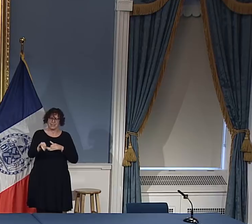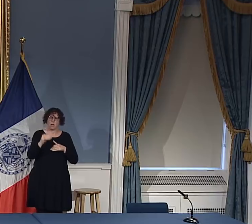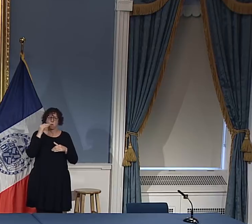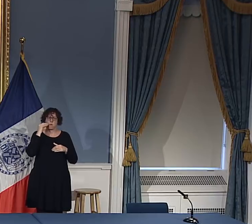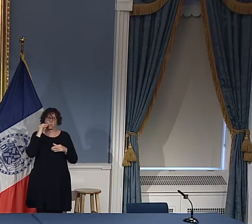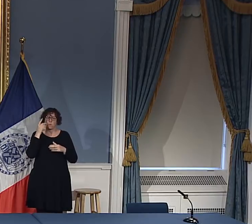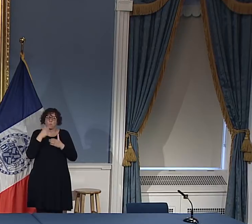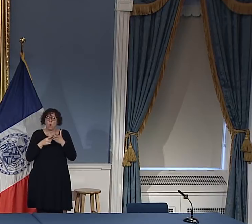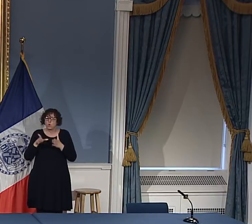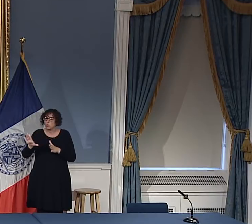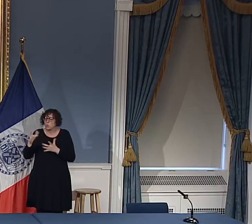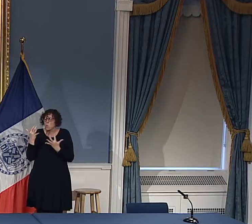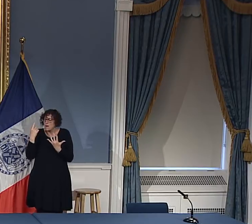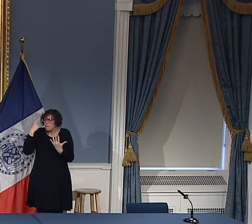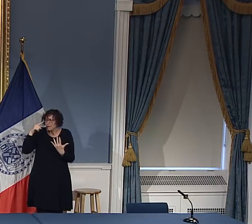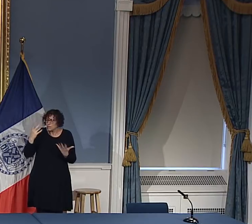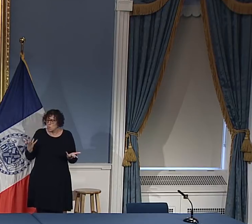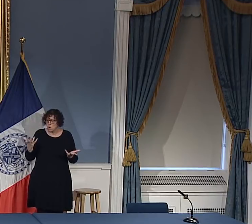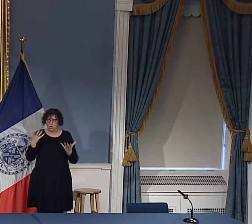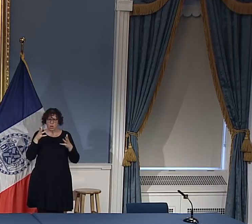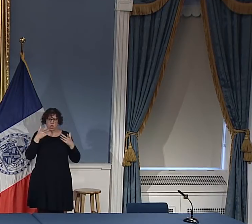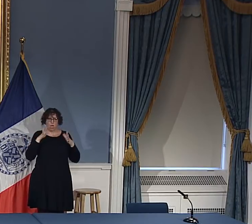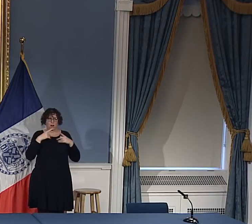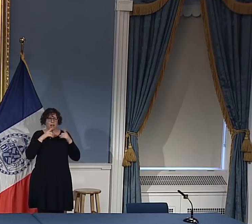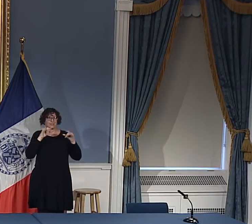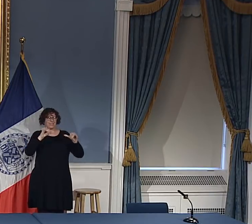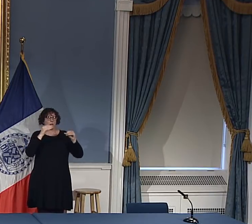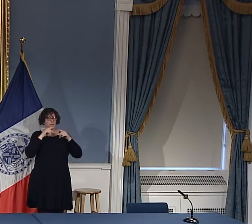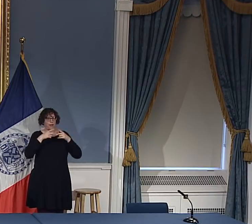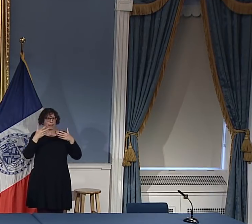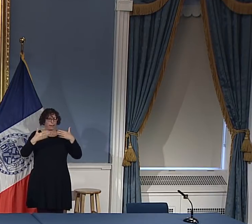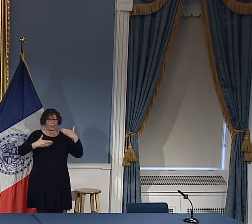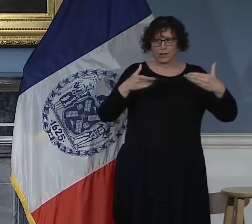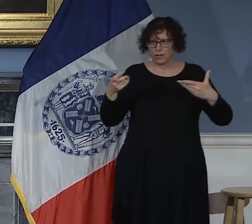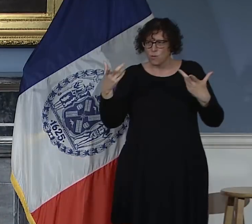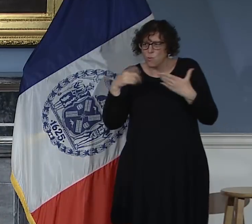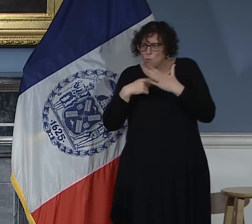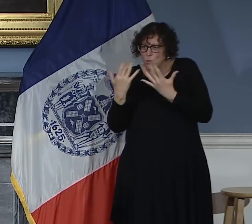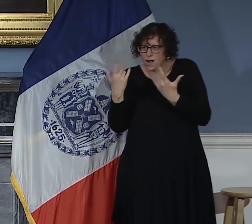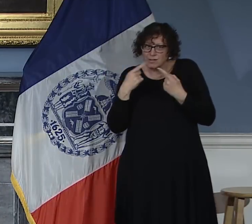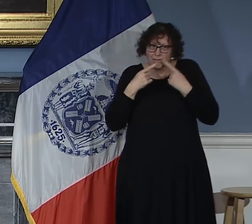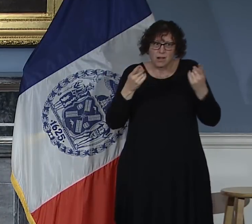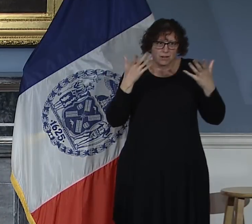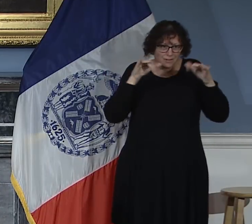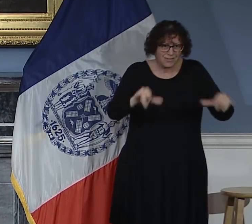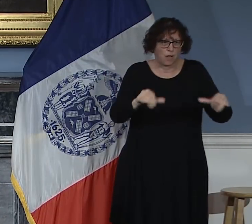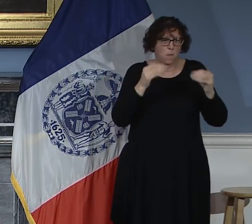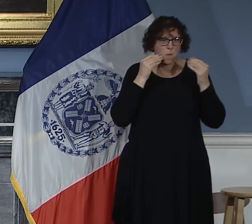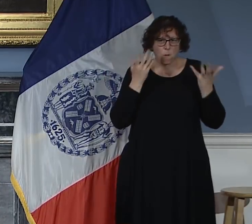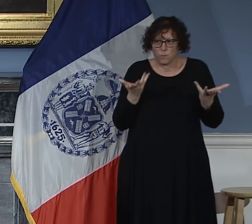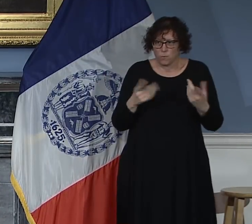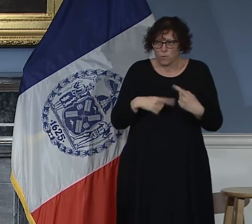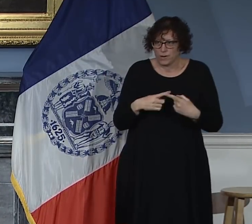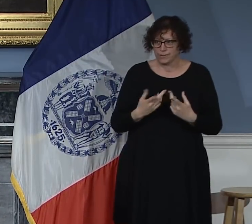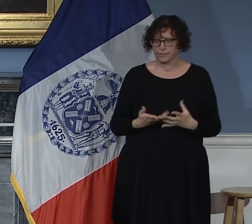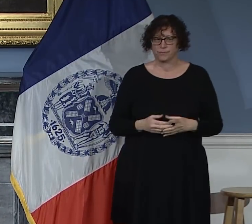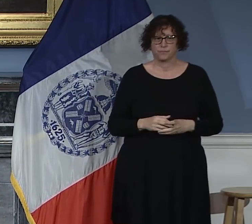WAIT UNTIL RIFDAY OR SATURDAY OR SUNDAY OR MONDAY? WHAT ARE YOU WAITING FOR? THANK YOU, ANDREW.